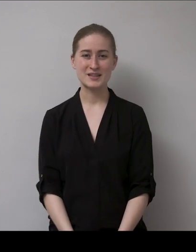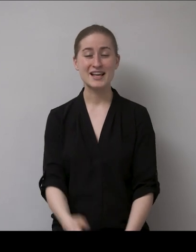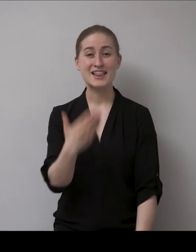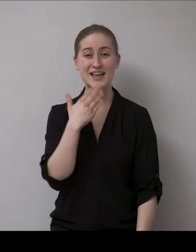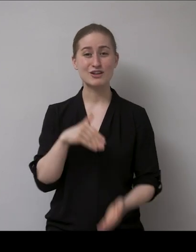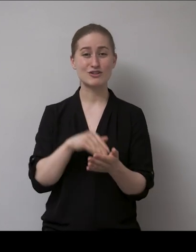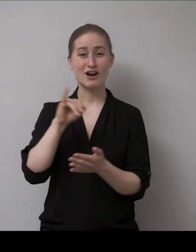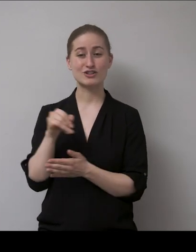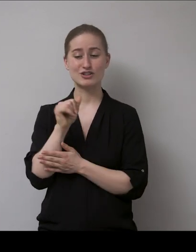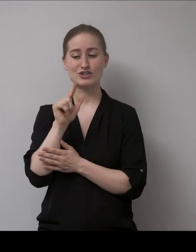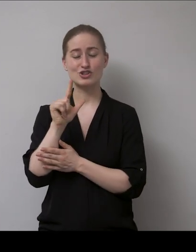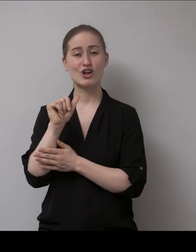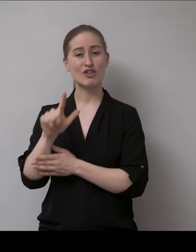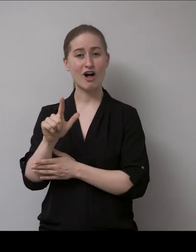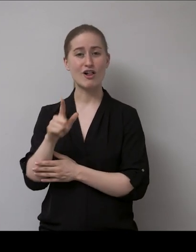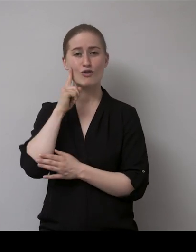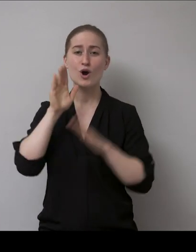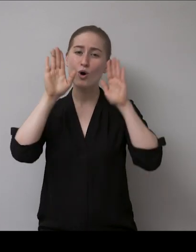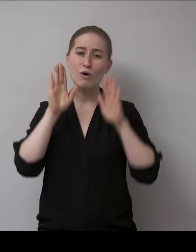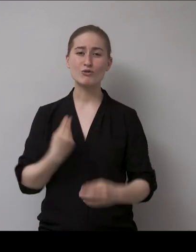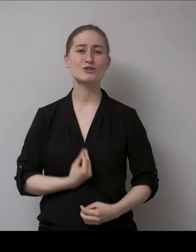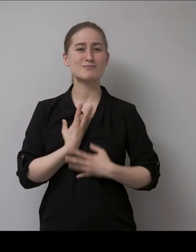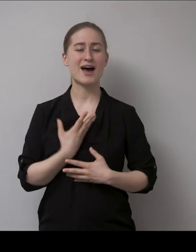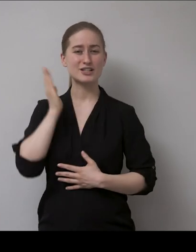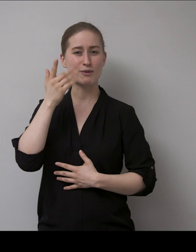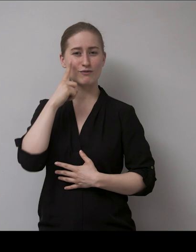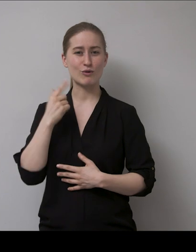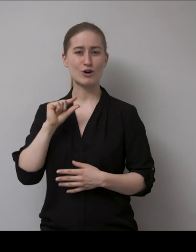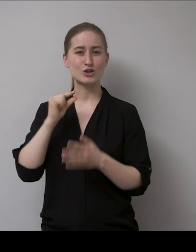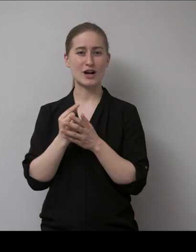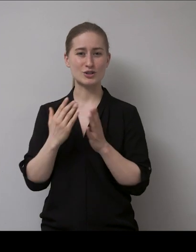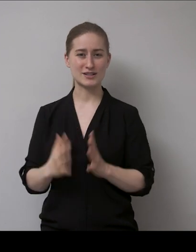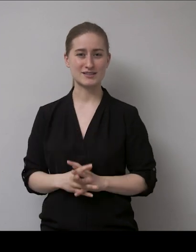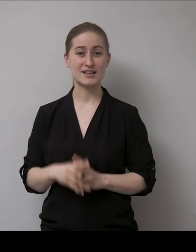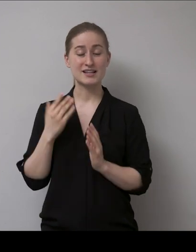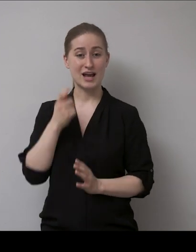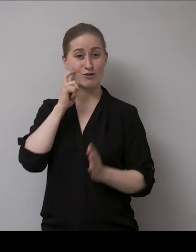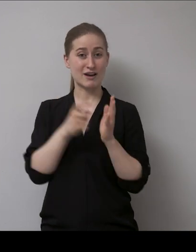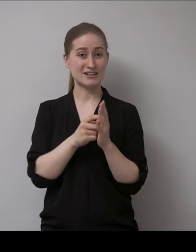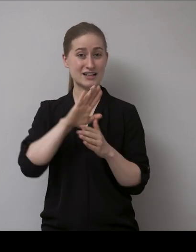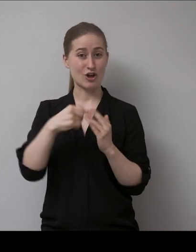for a wonderful and inspiring talk to our graduates. Now we will proceed to the recognition of our graduates.